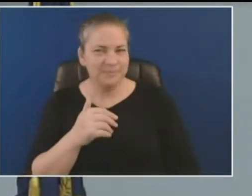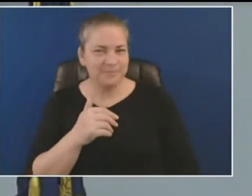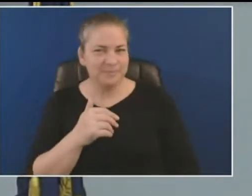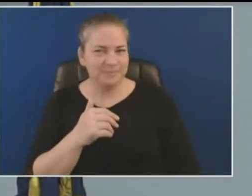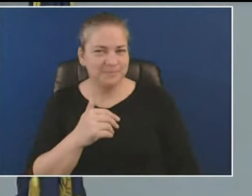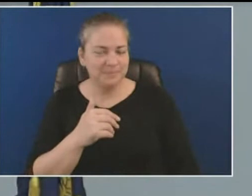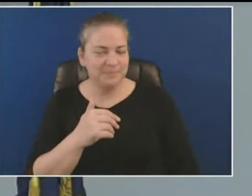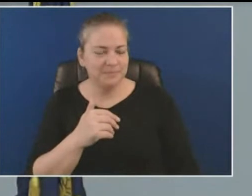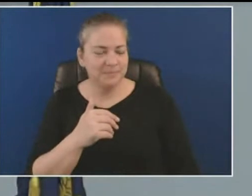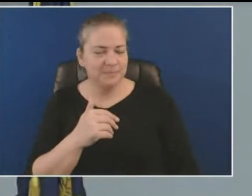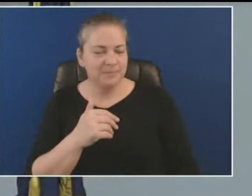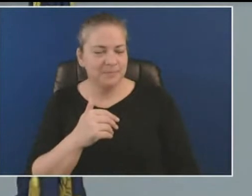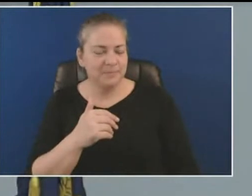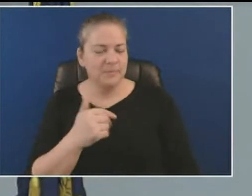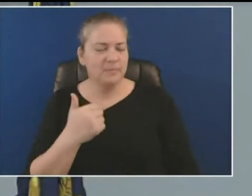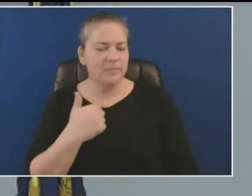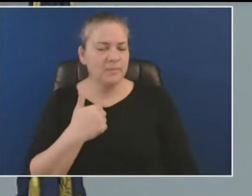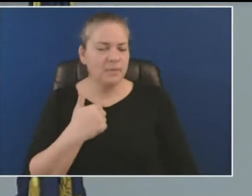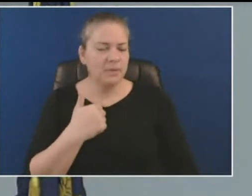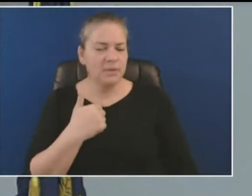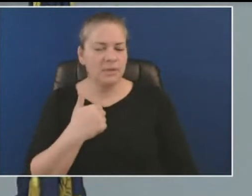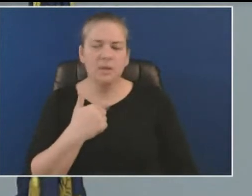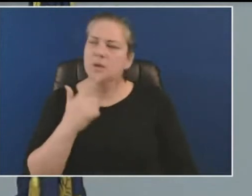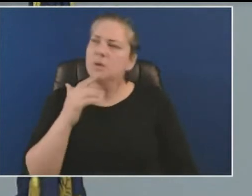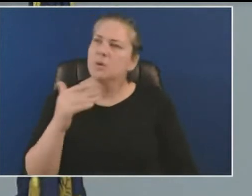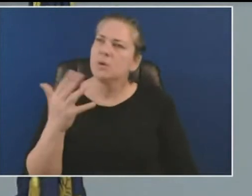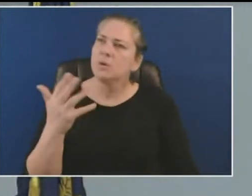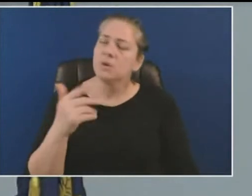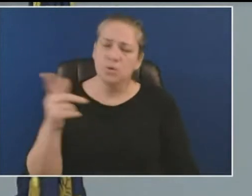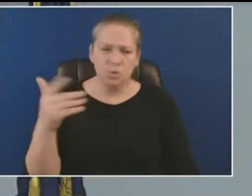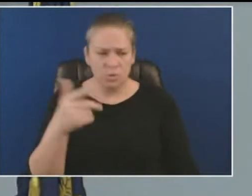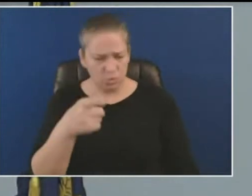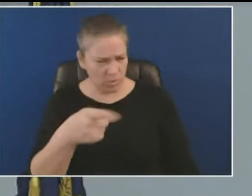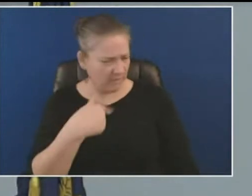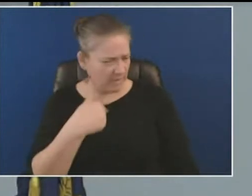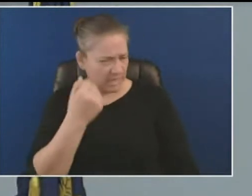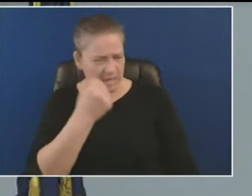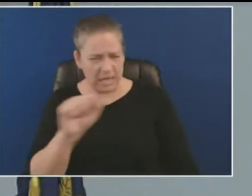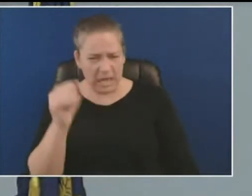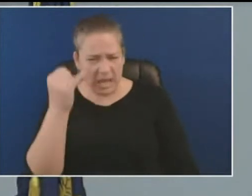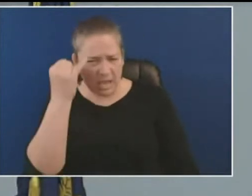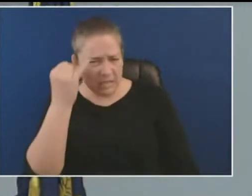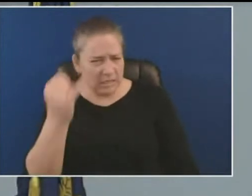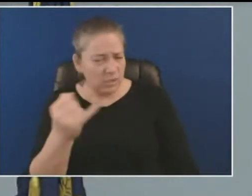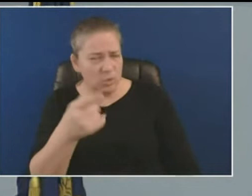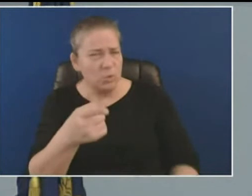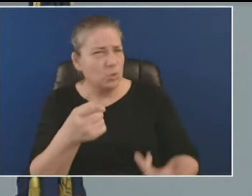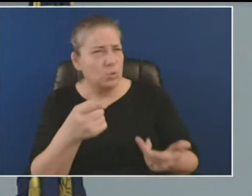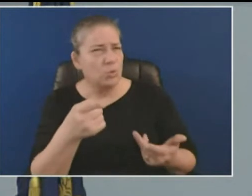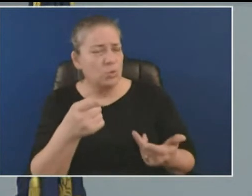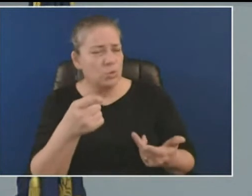Uh, do you have any idea yet? Do you have any idea yet of the scope of the damage that